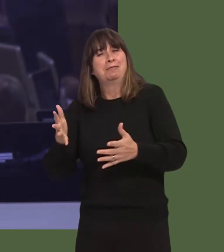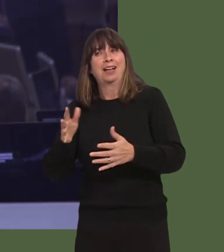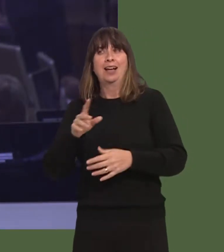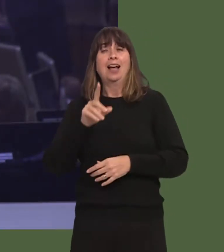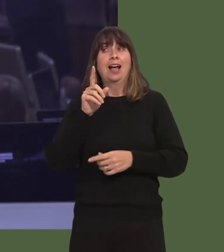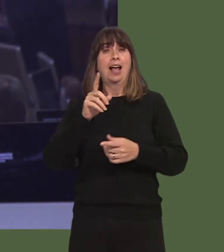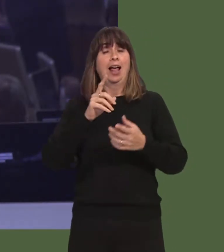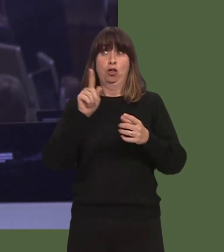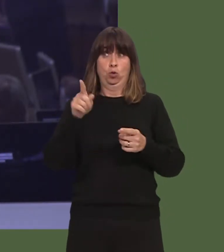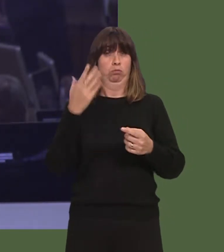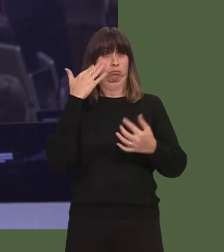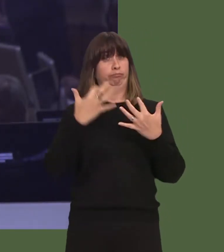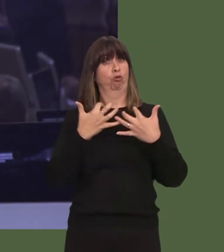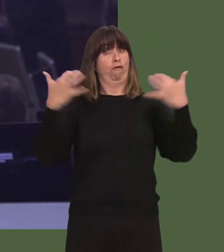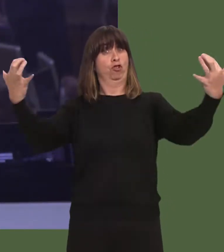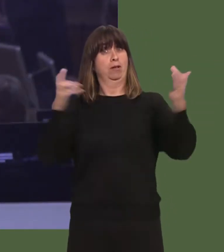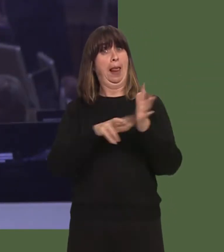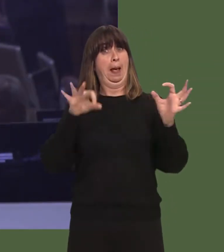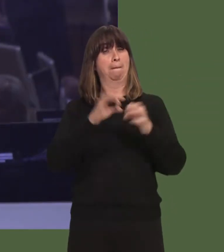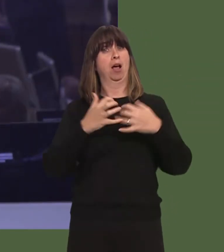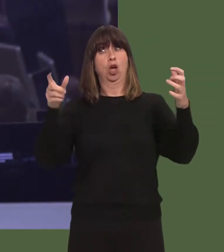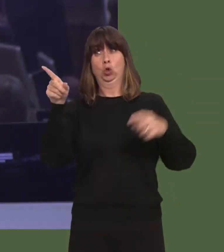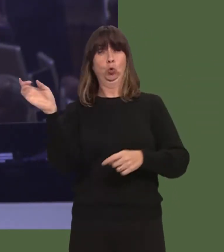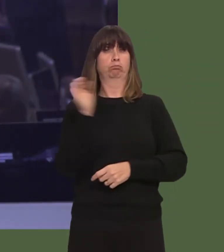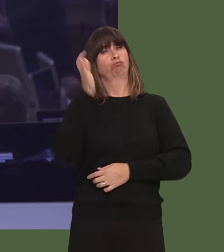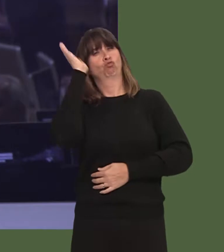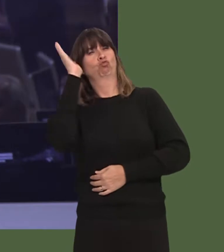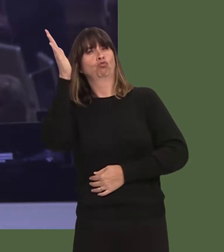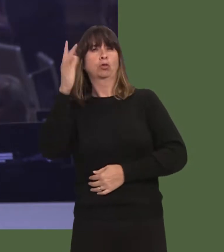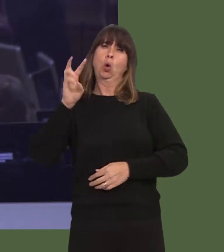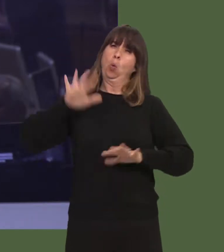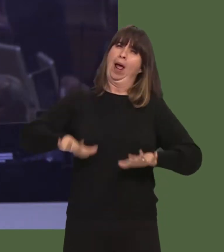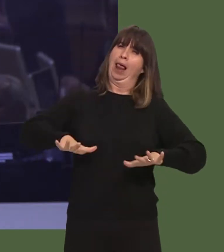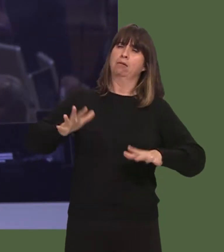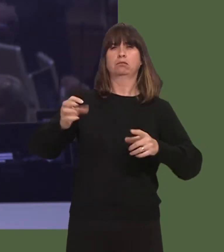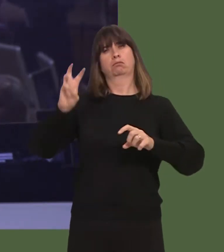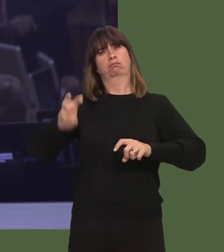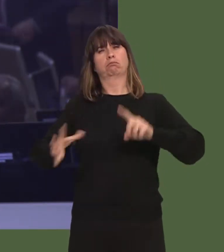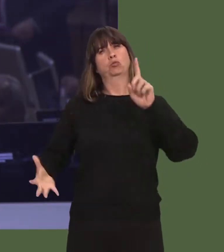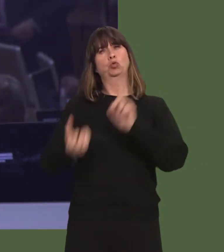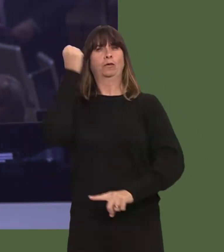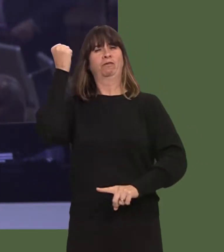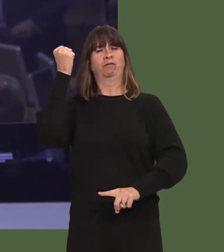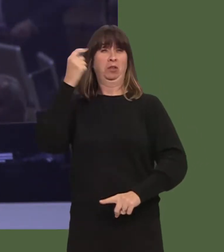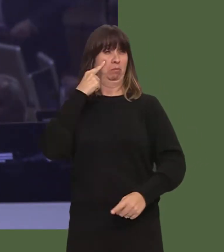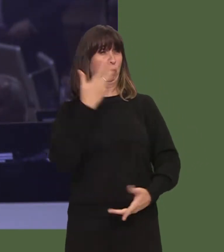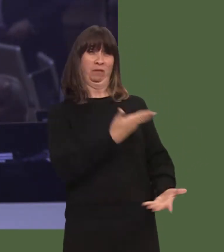to the Labour conference as First Minister, you made great play of saying that what you have achieved in Wales shows what Labour can do when in power.